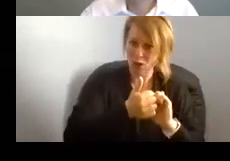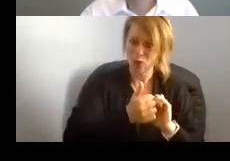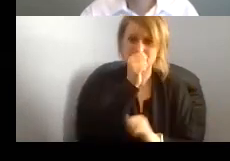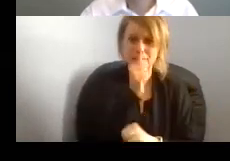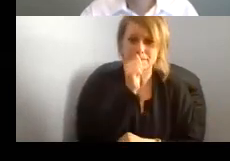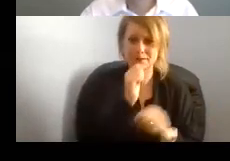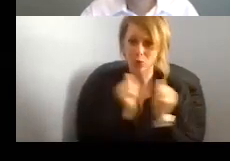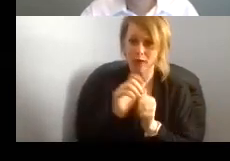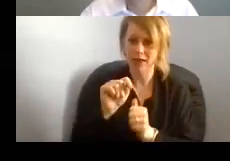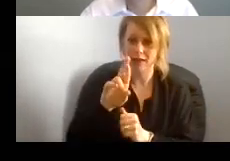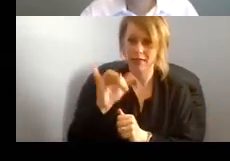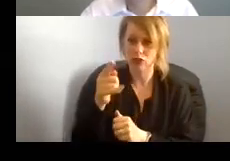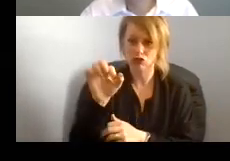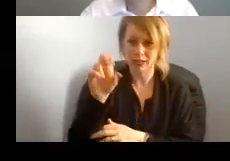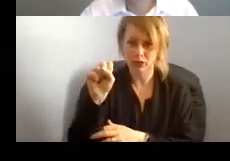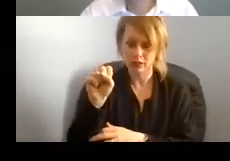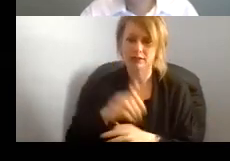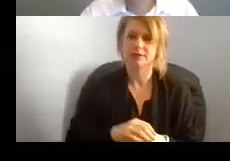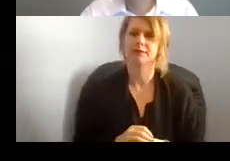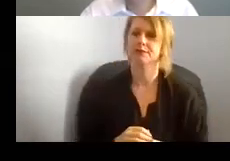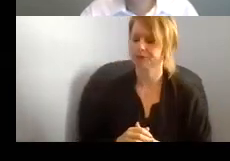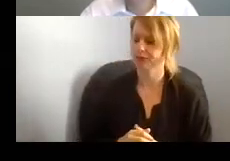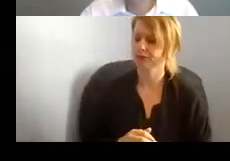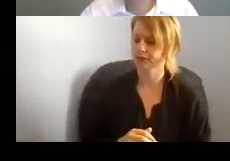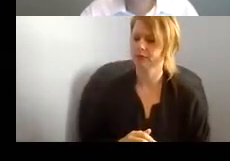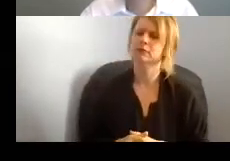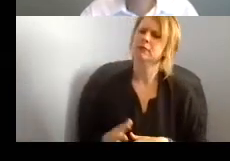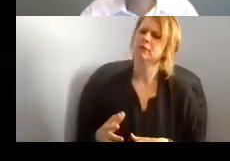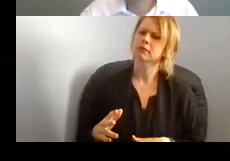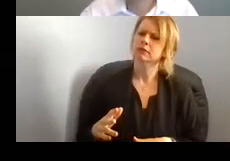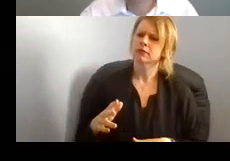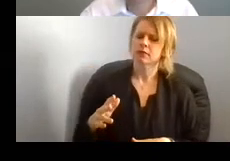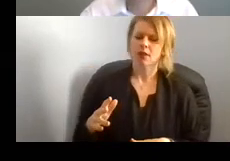Yeah. So I think you should try and remove kind of obvious significant